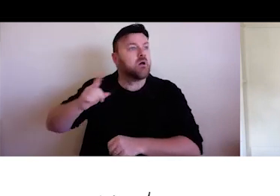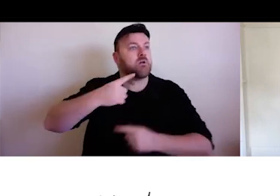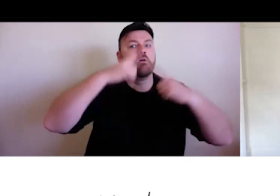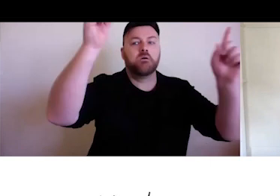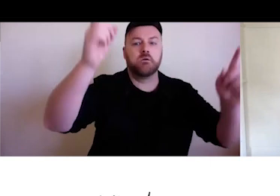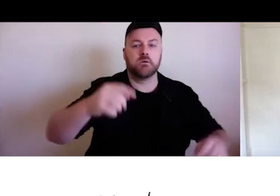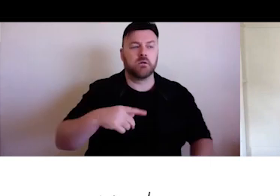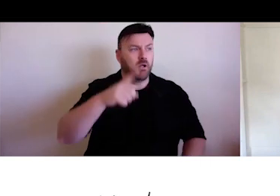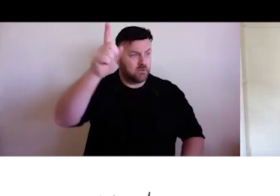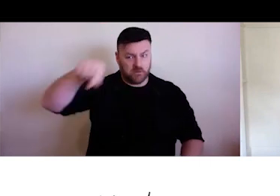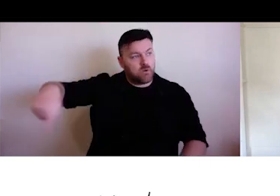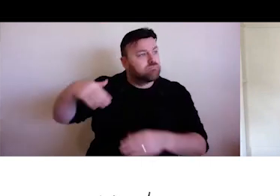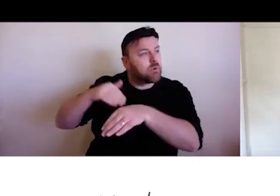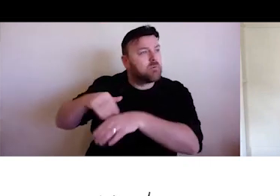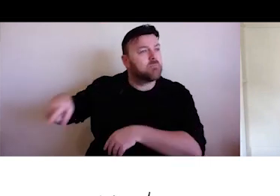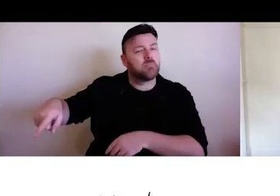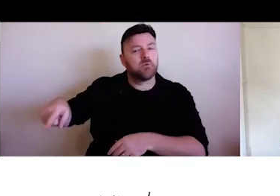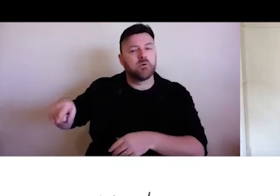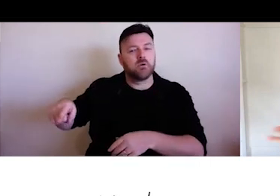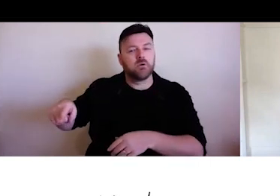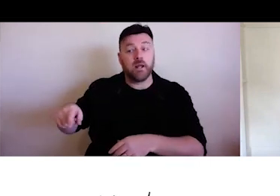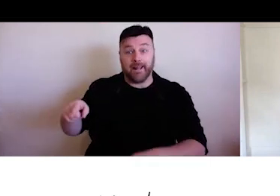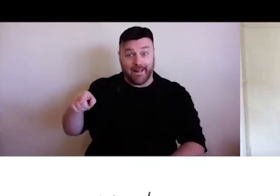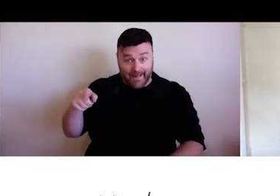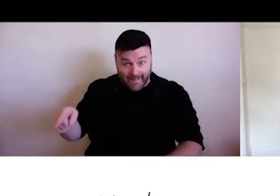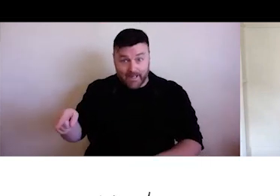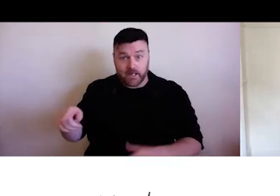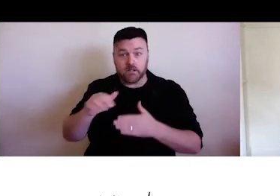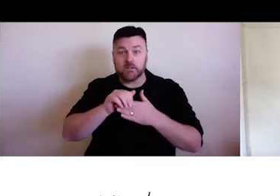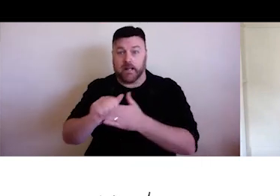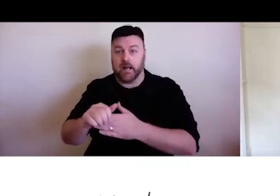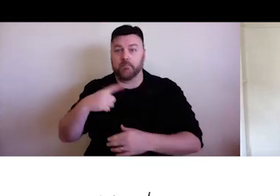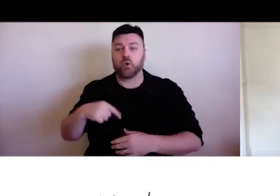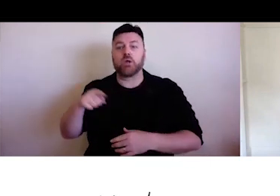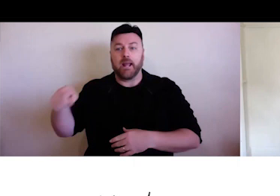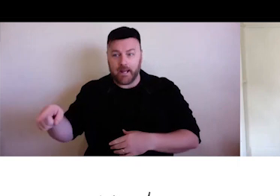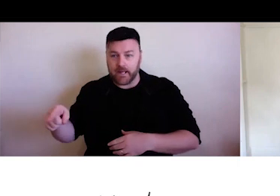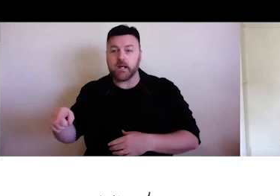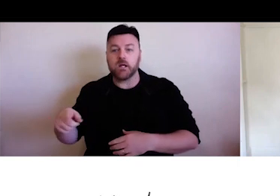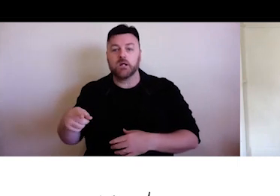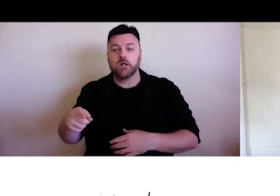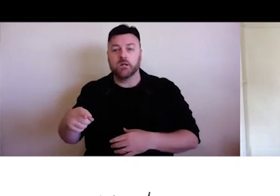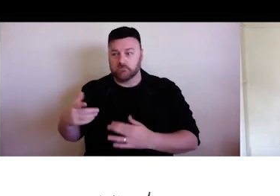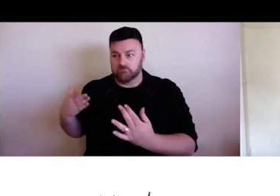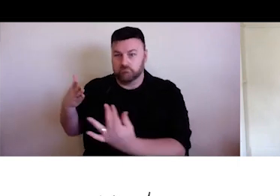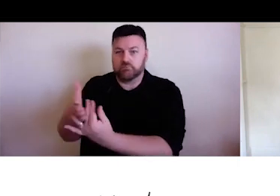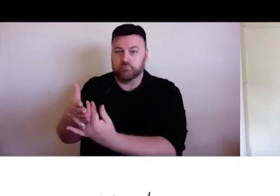real problem here". In that case, his leadership action, his